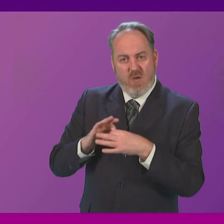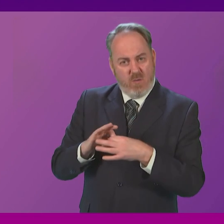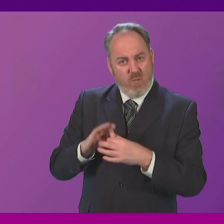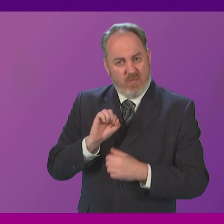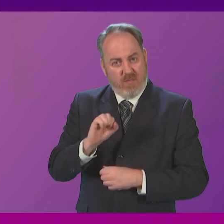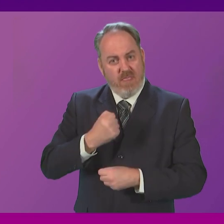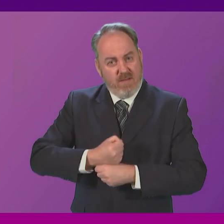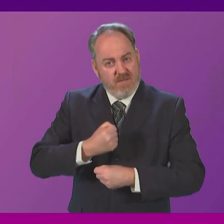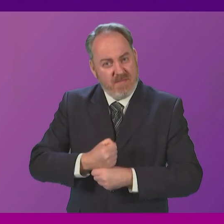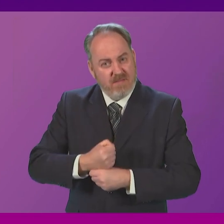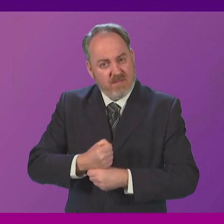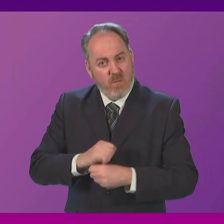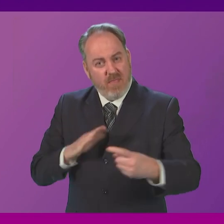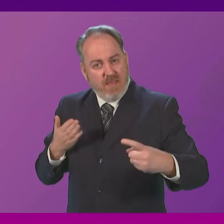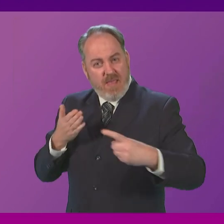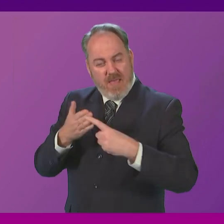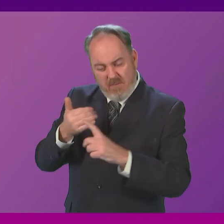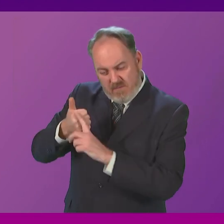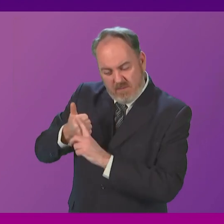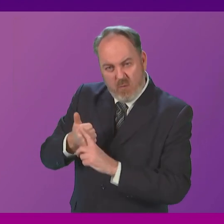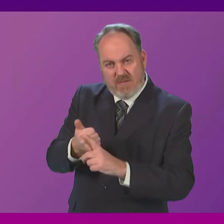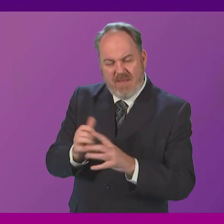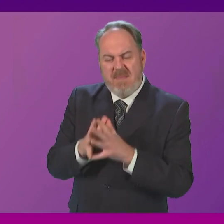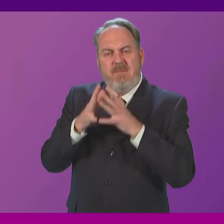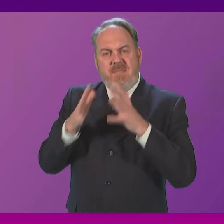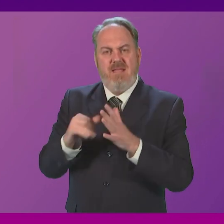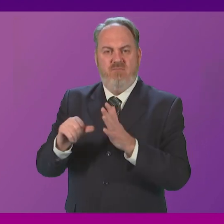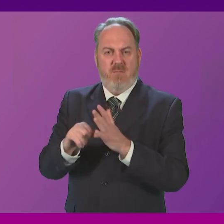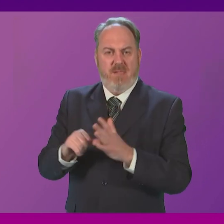when it is exclusively focused on tackling the big challenges that Scotland faces, the